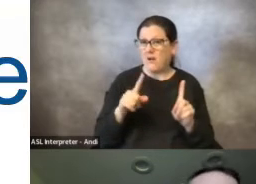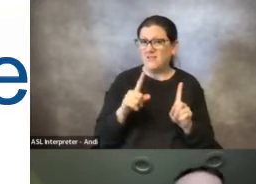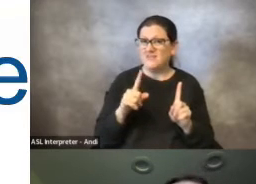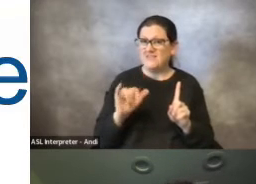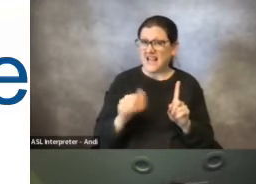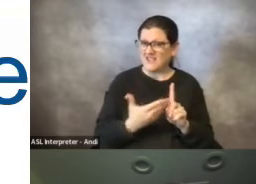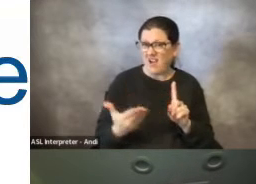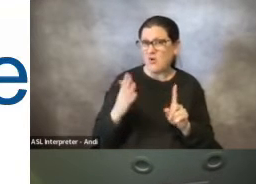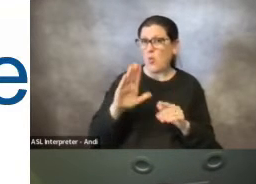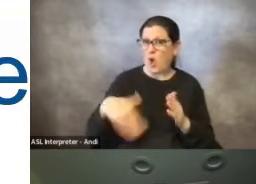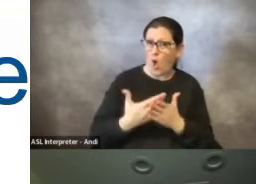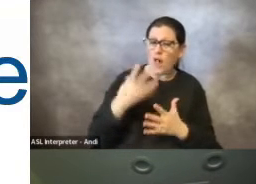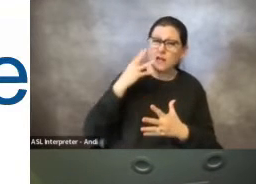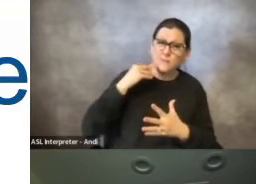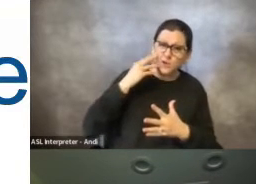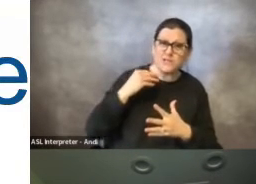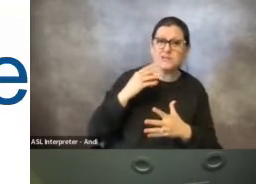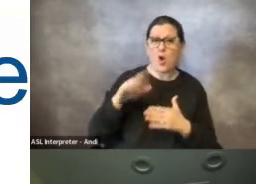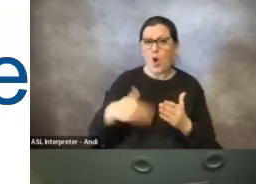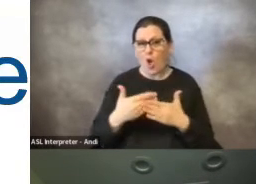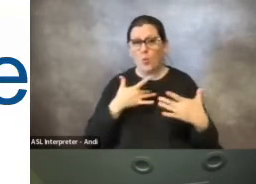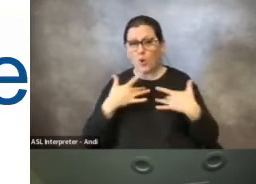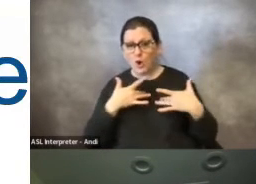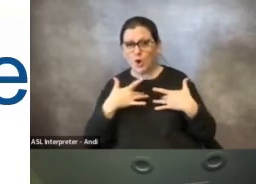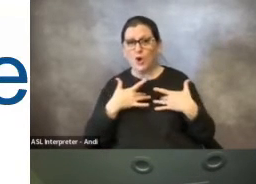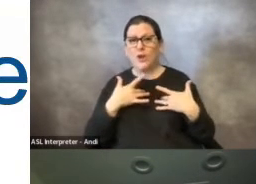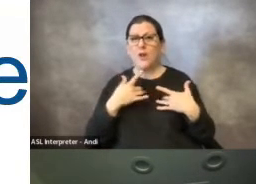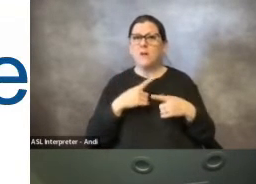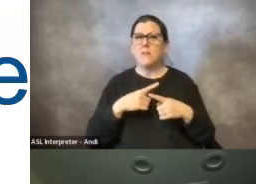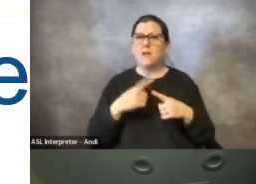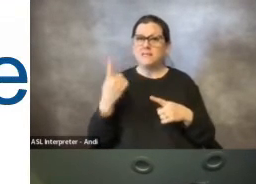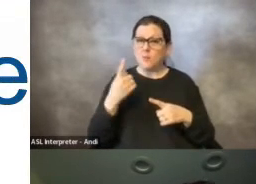experience and all of us worry about, you know, and as someone who is aging, like the rest of